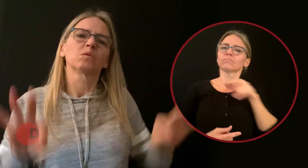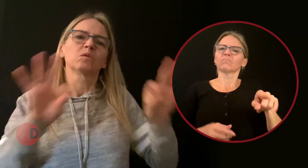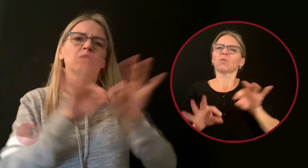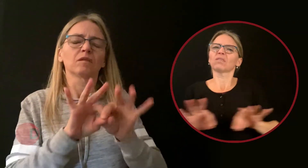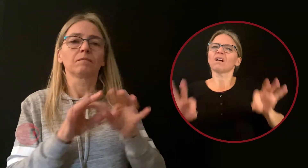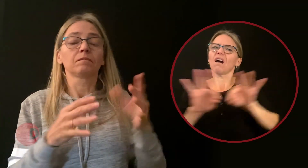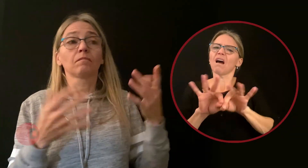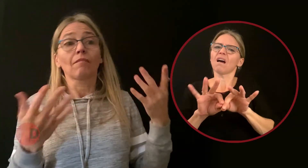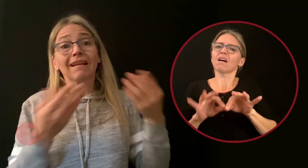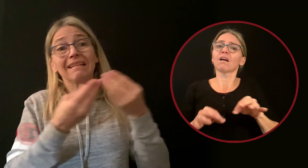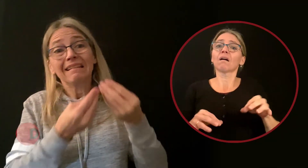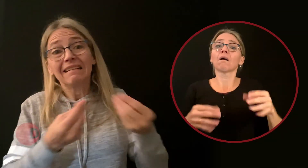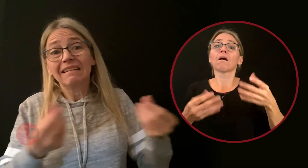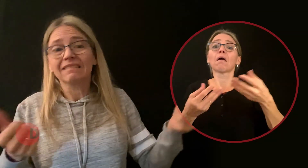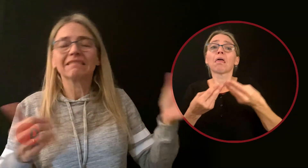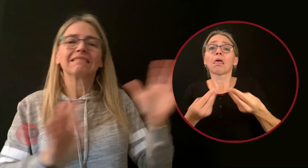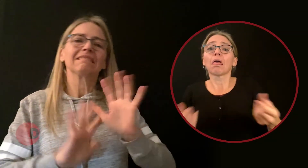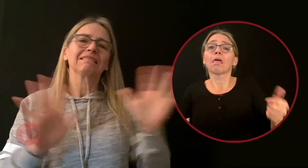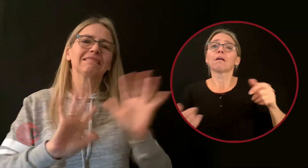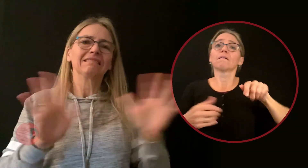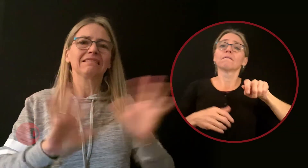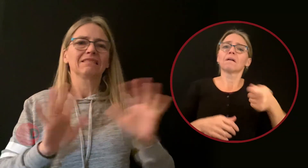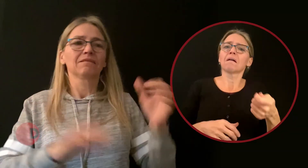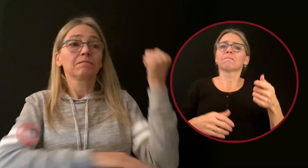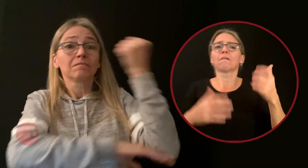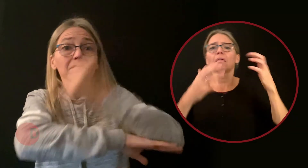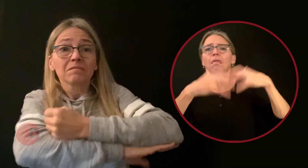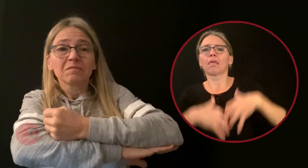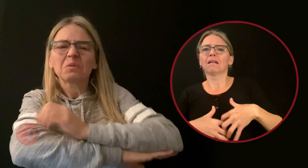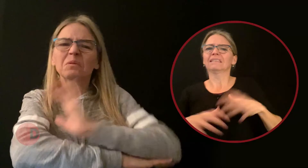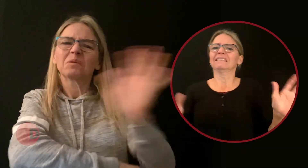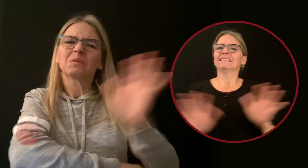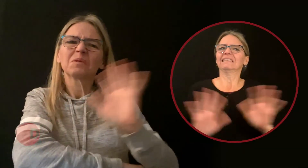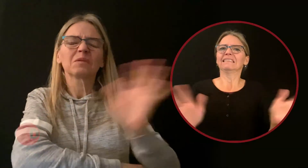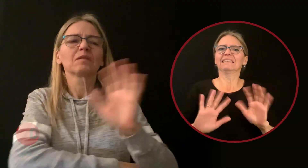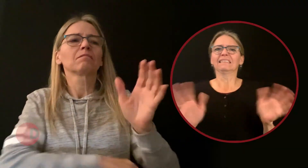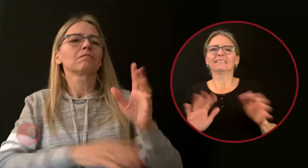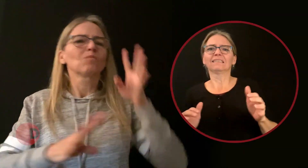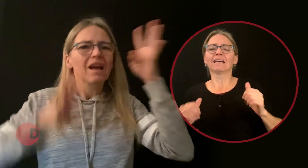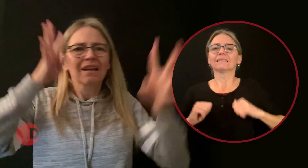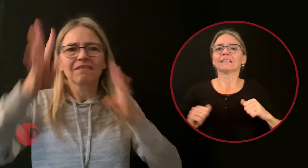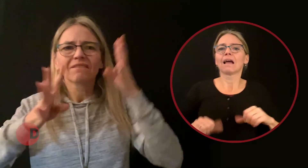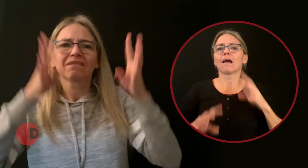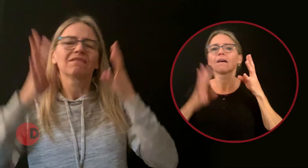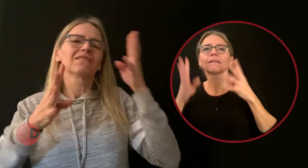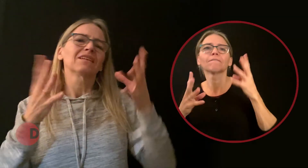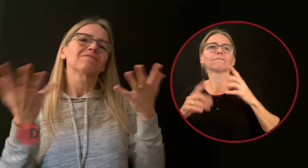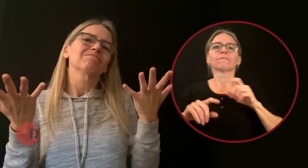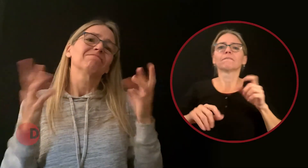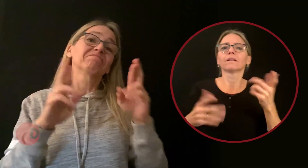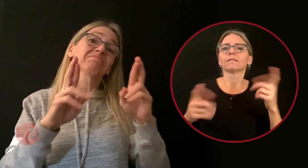They are important. We cannot allow them to fold, we need to be creative in finding